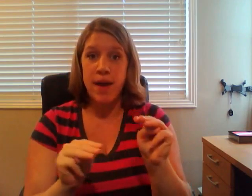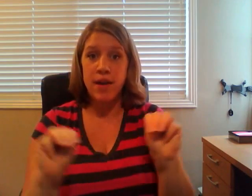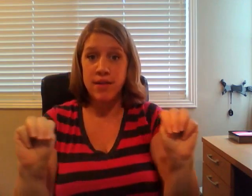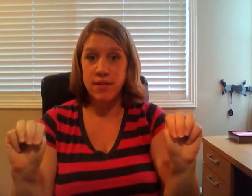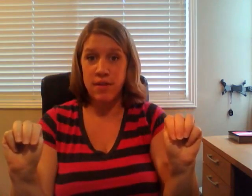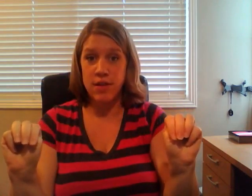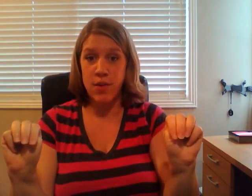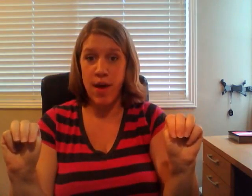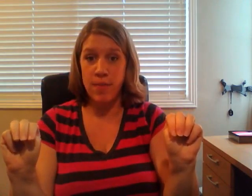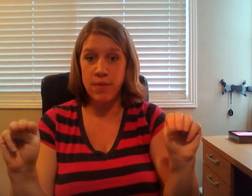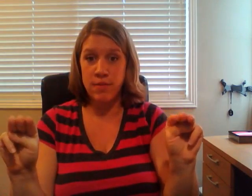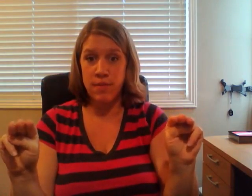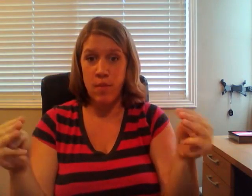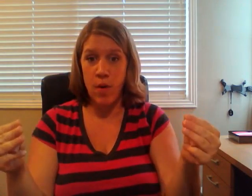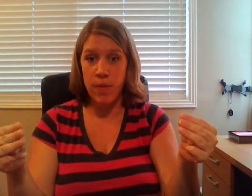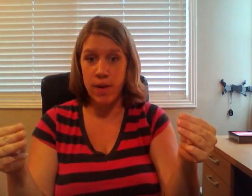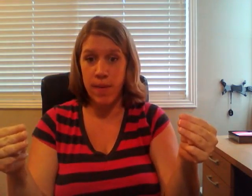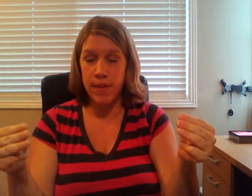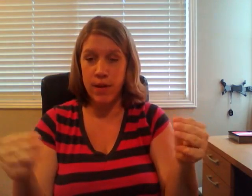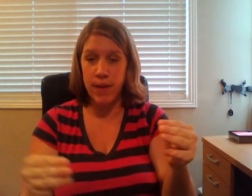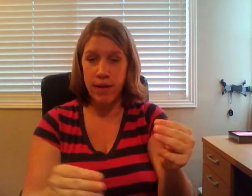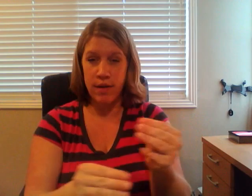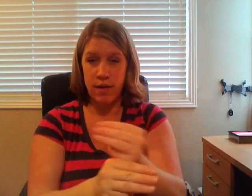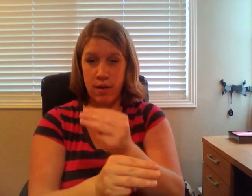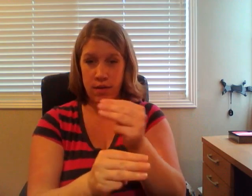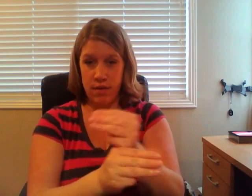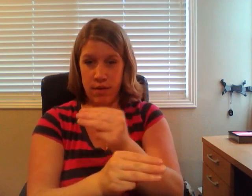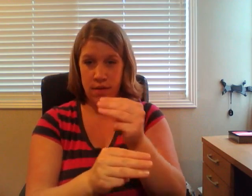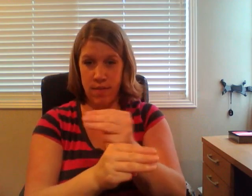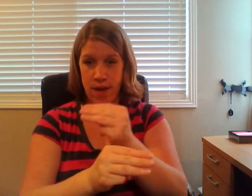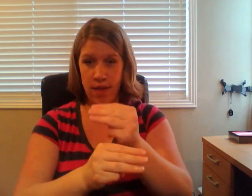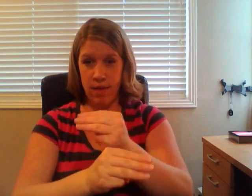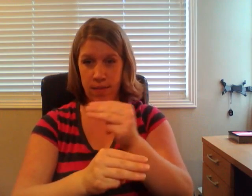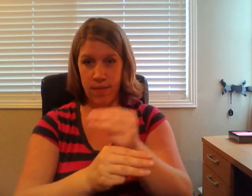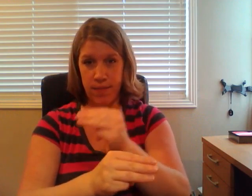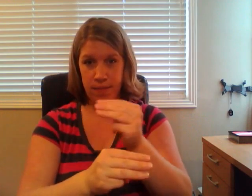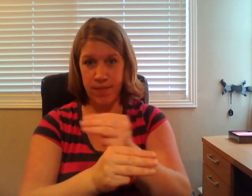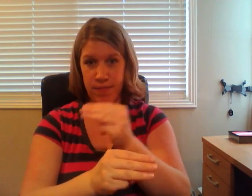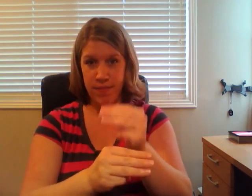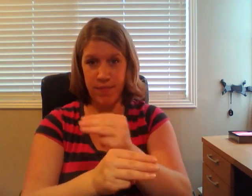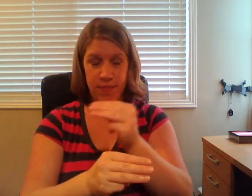Math